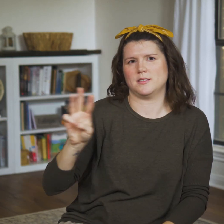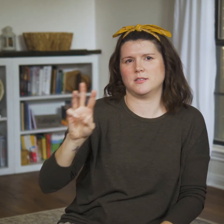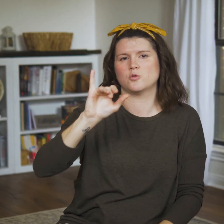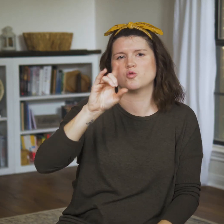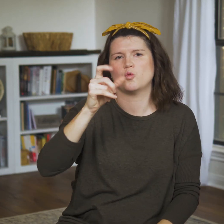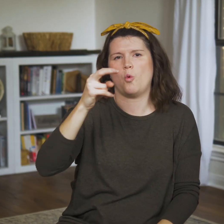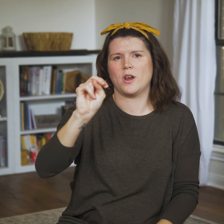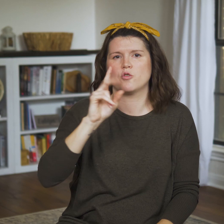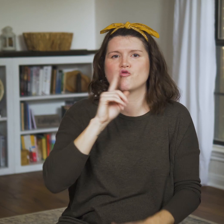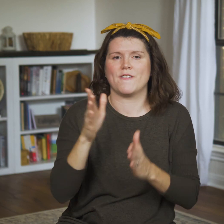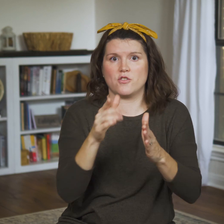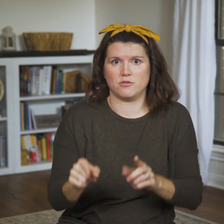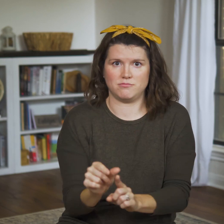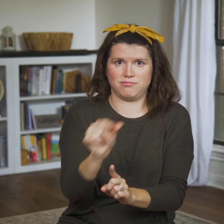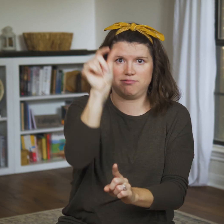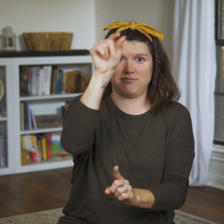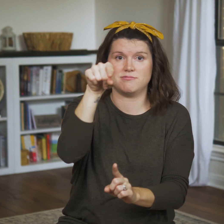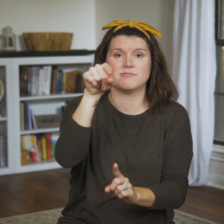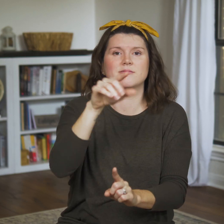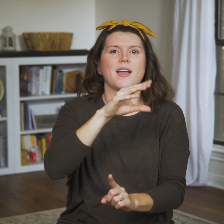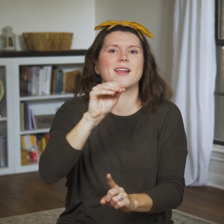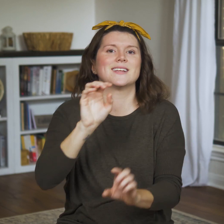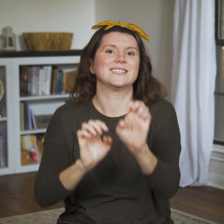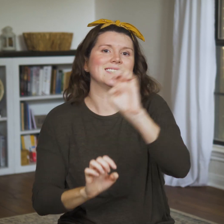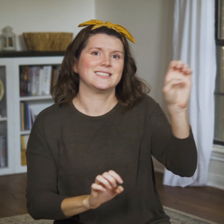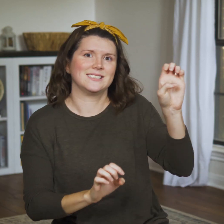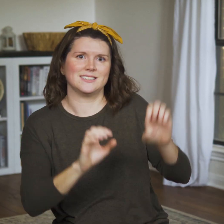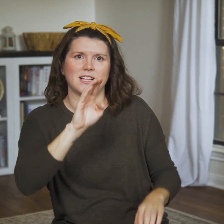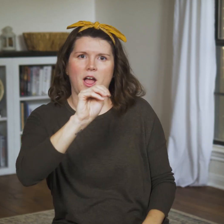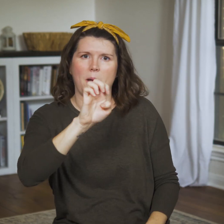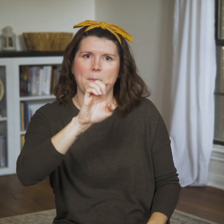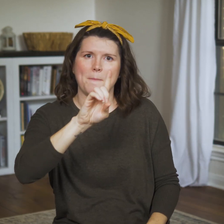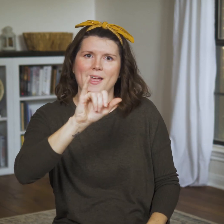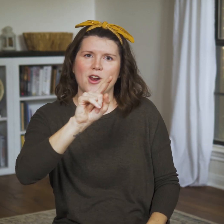they need to make a ransom payment based on the lives